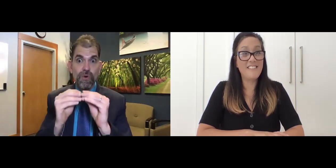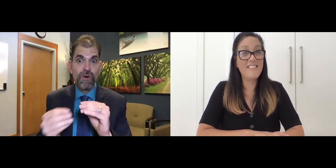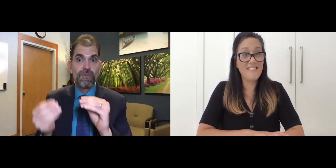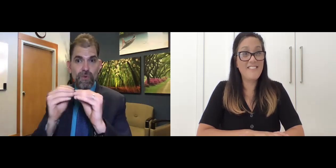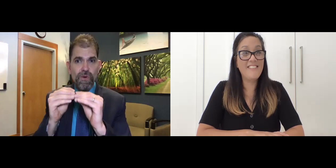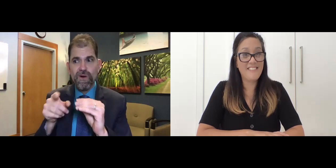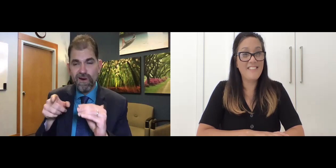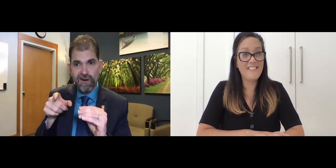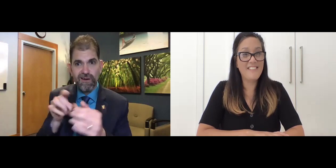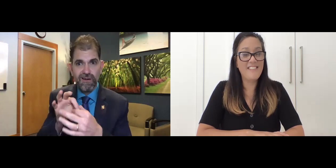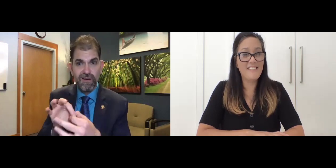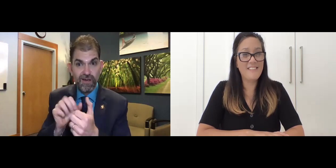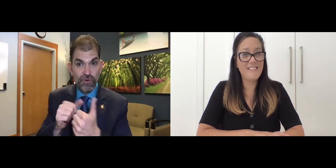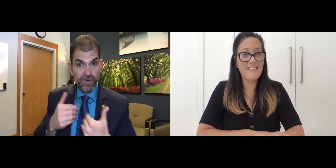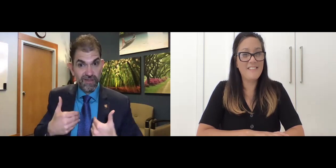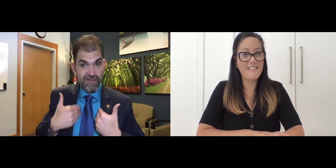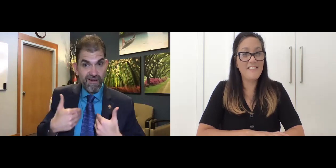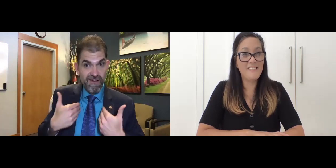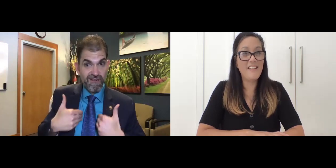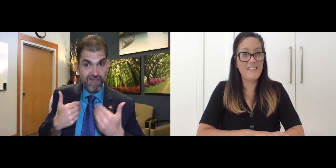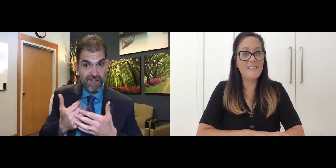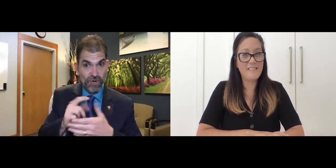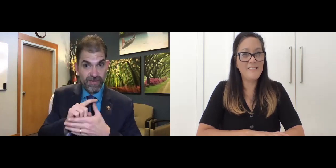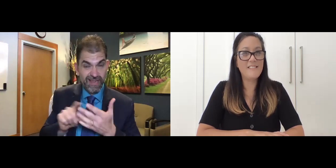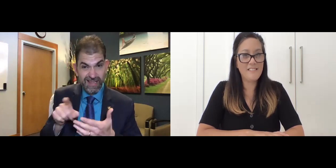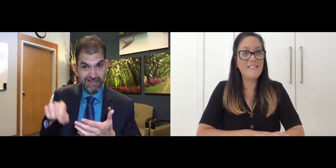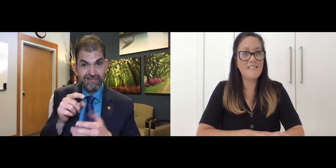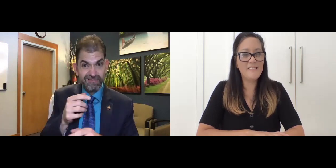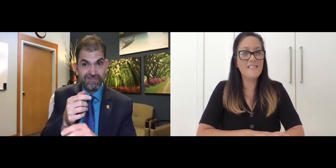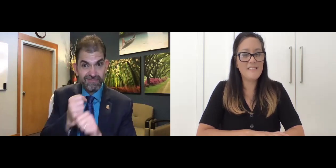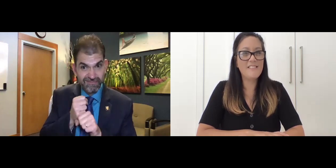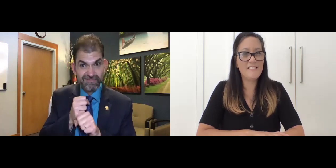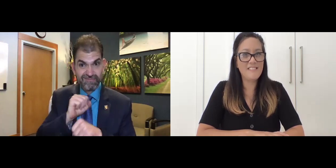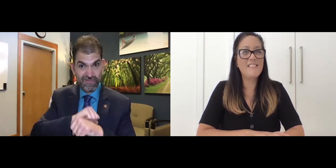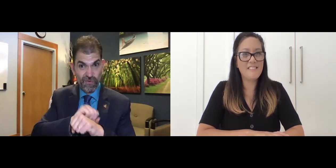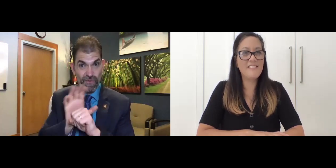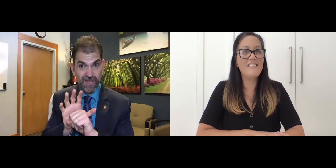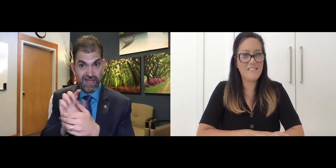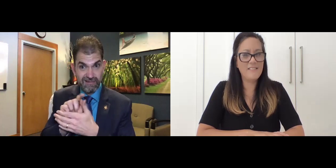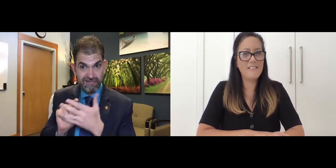they're finding more and more cases in young people